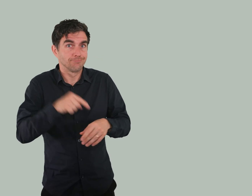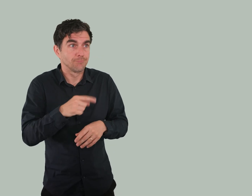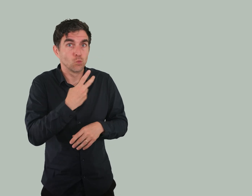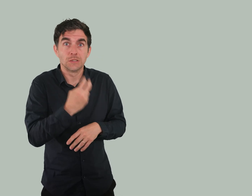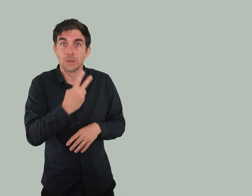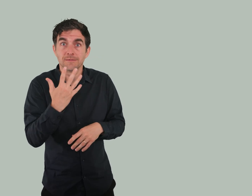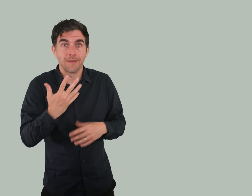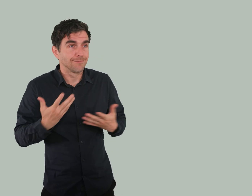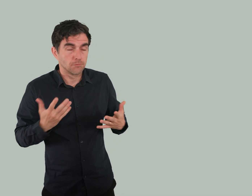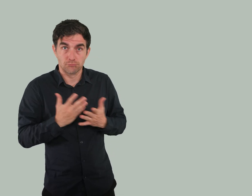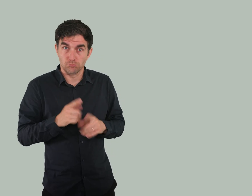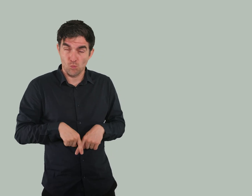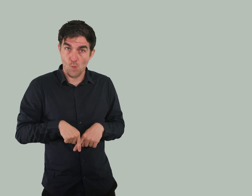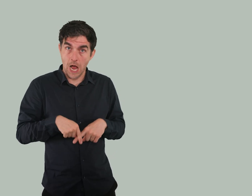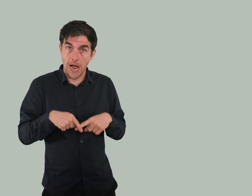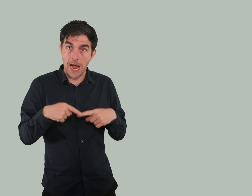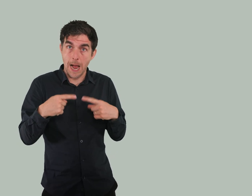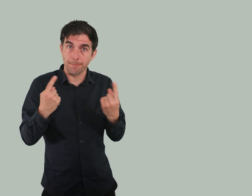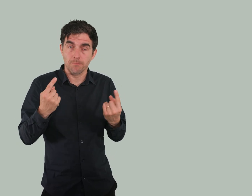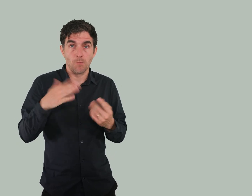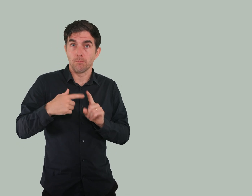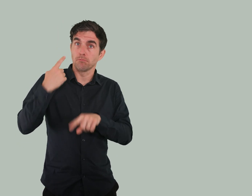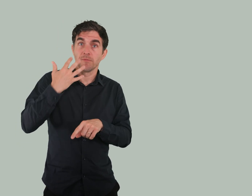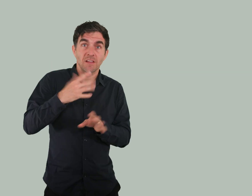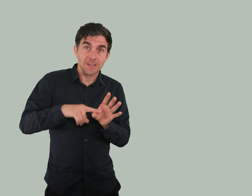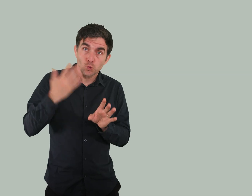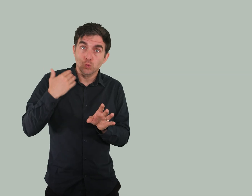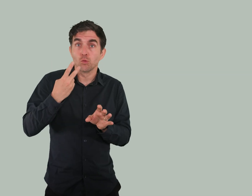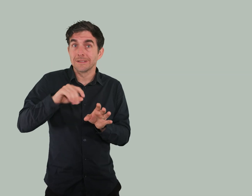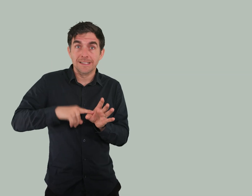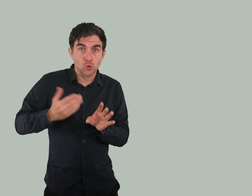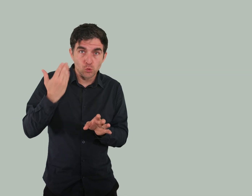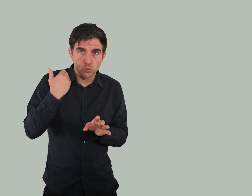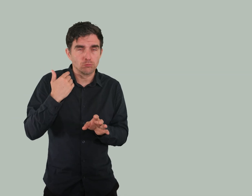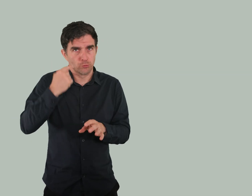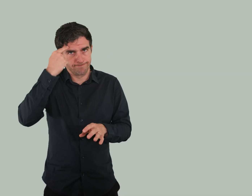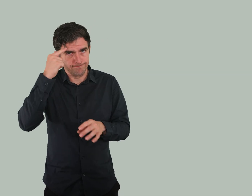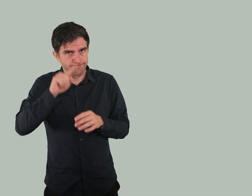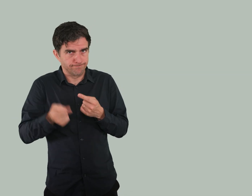of the labour market in 2025 are different in important respects from those who did so fifteen or twenty years ago,